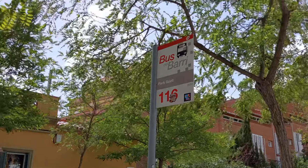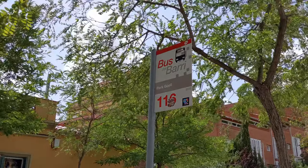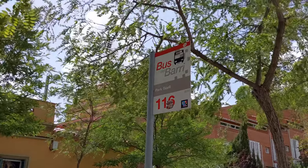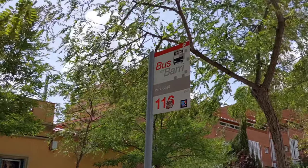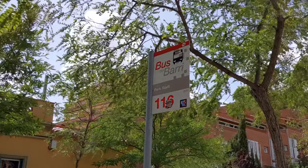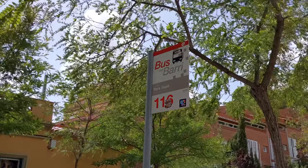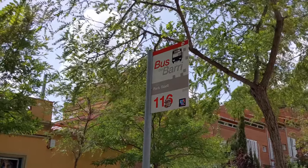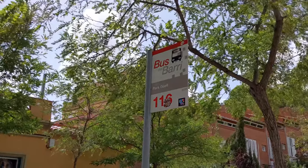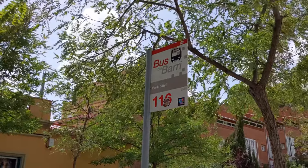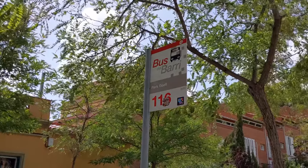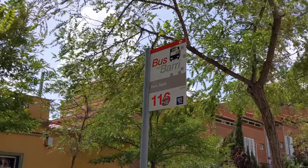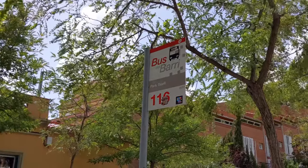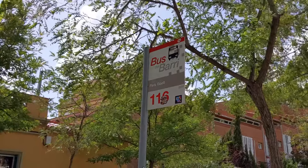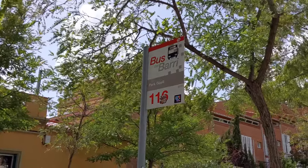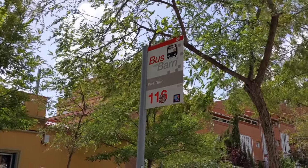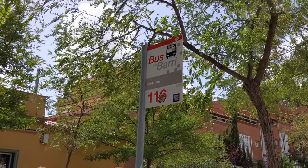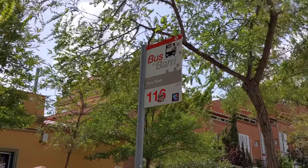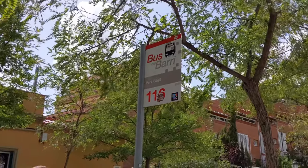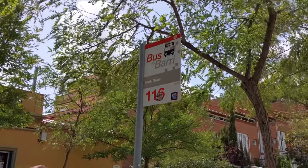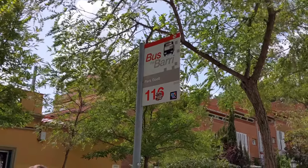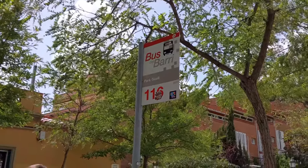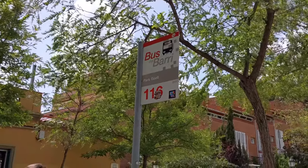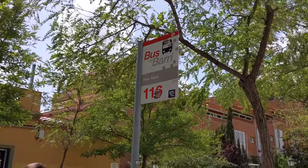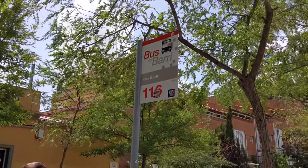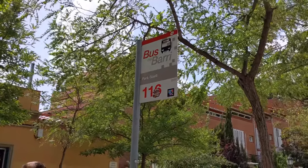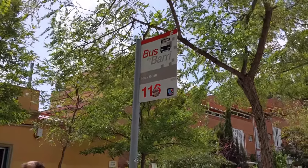[PEOPLE TALKING]